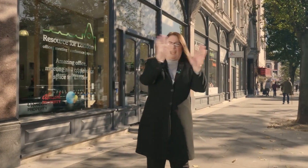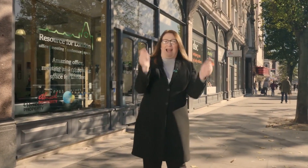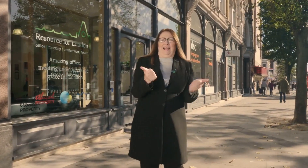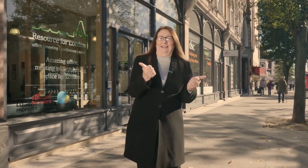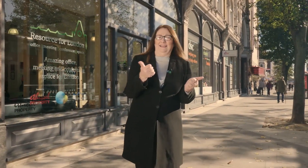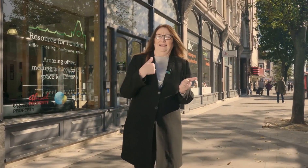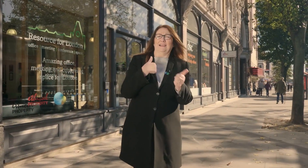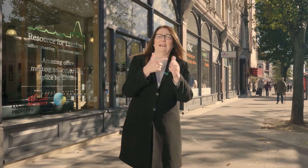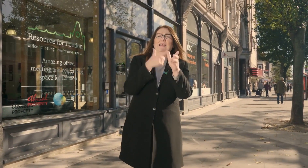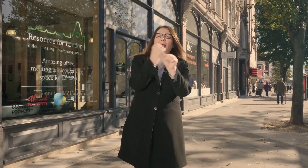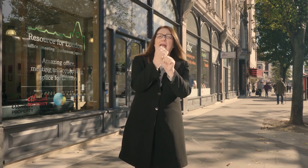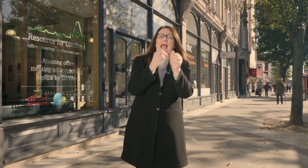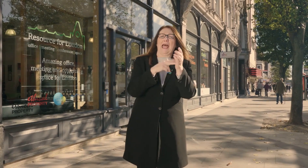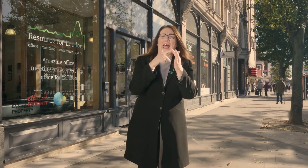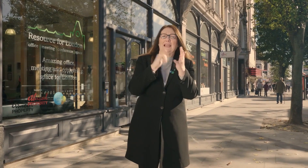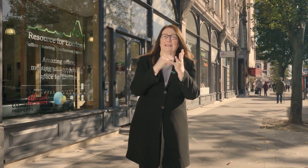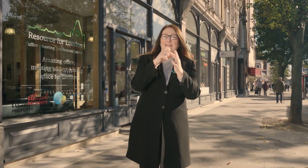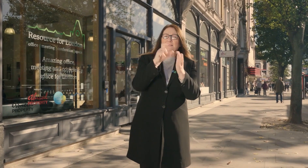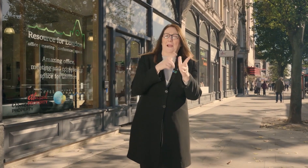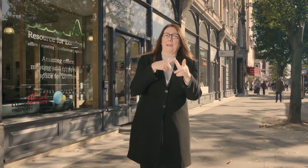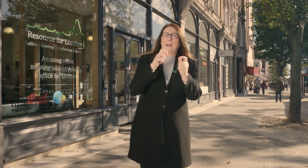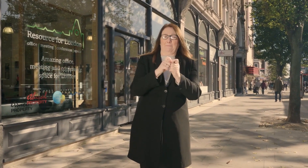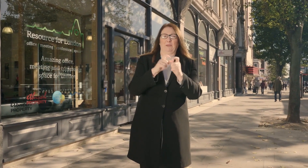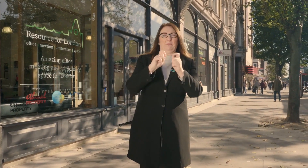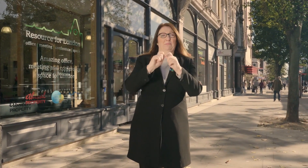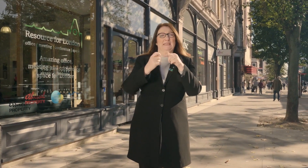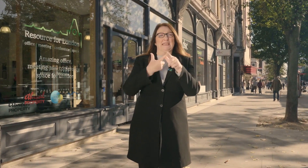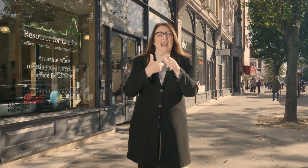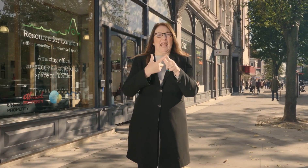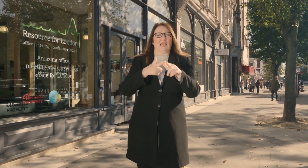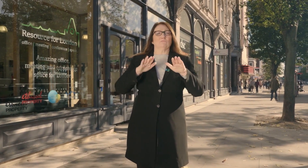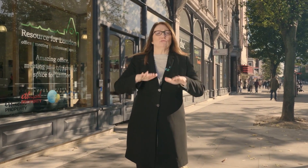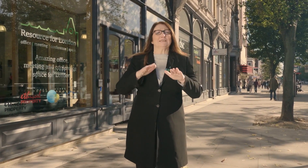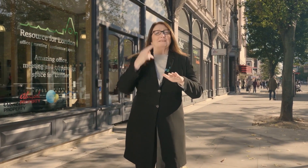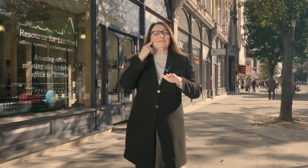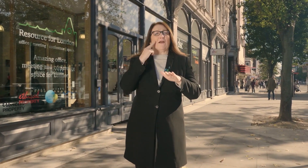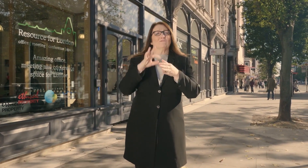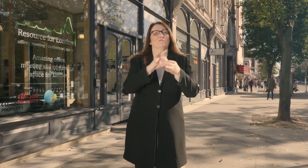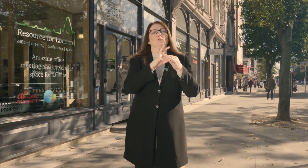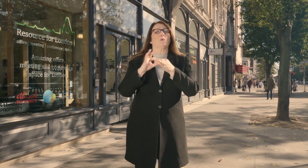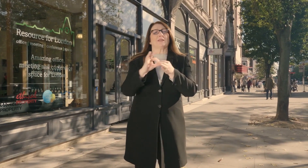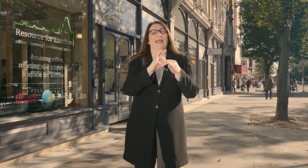Hi, I'm Agnes Dyab and I've been active in the Deaf Community for many years now,